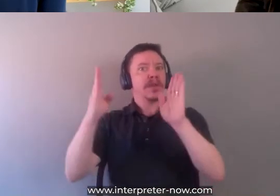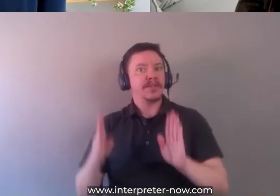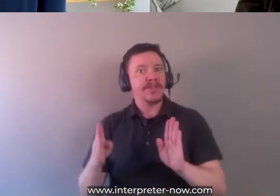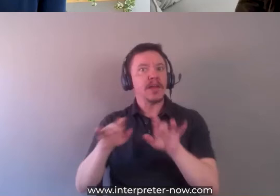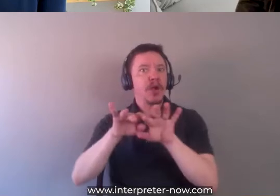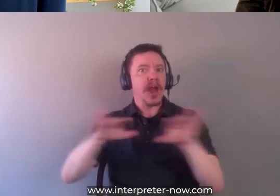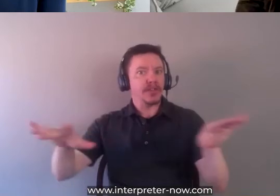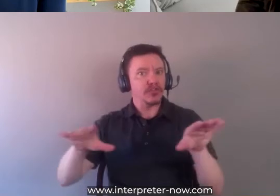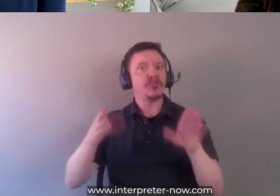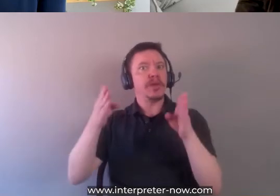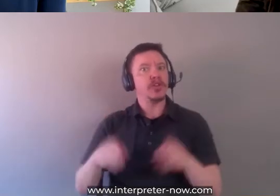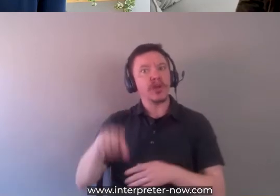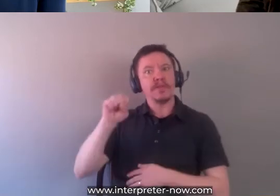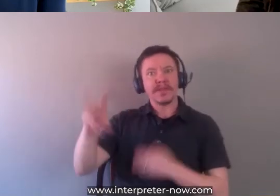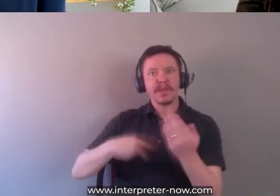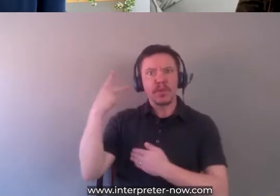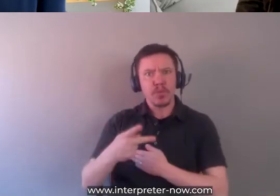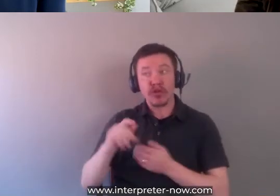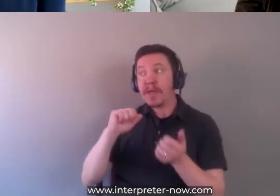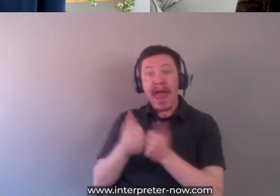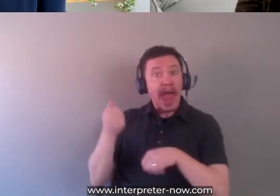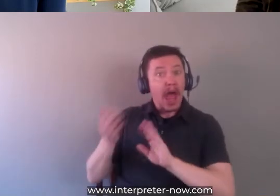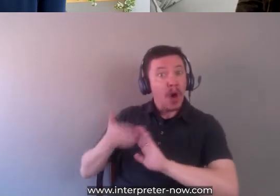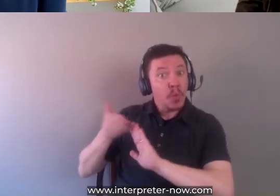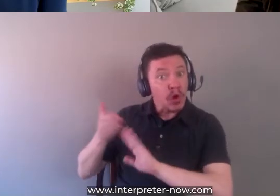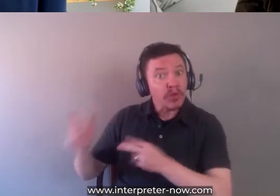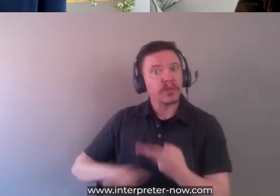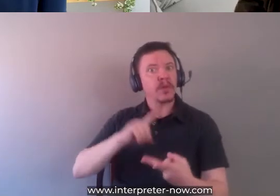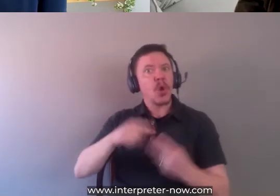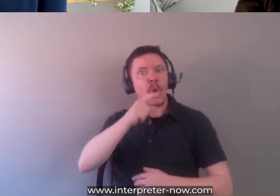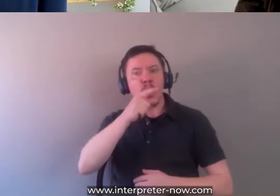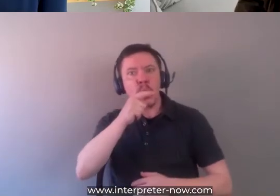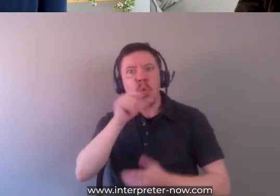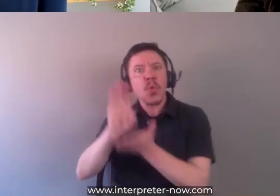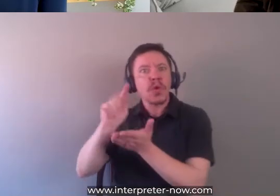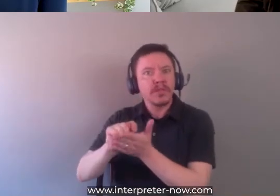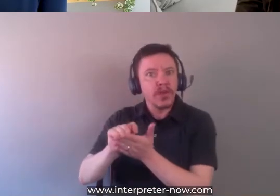the software programme, how it works, who was consulted in its design or development,